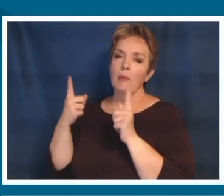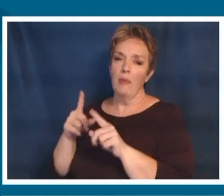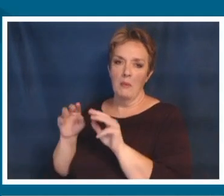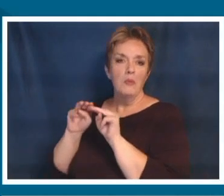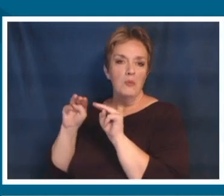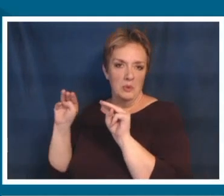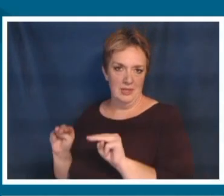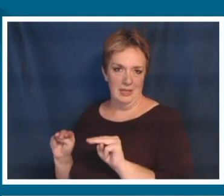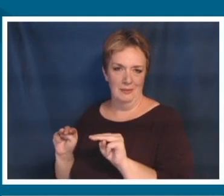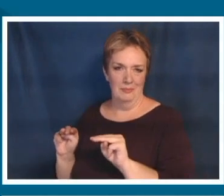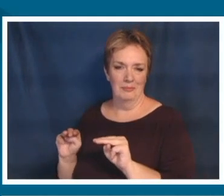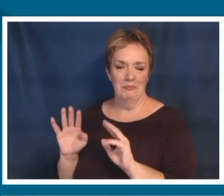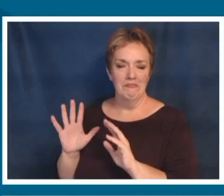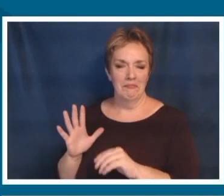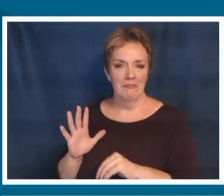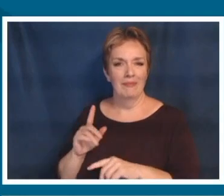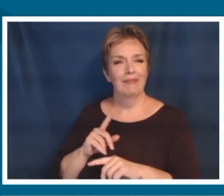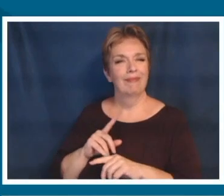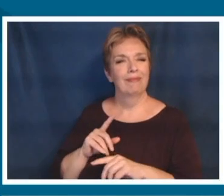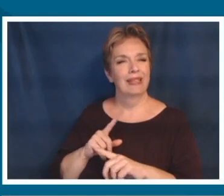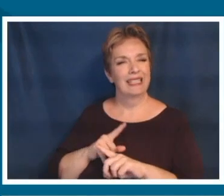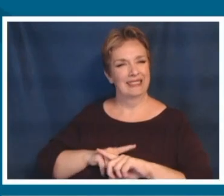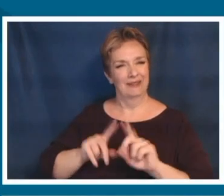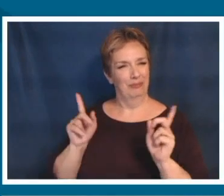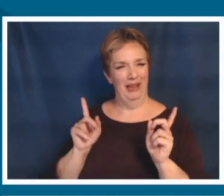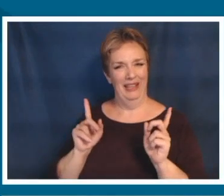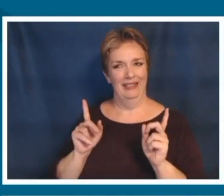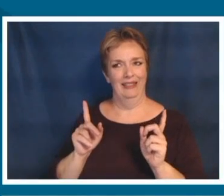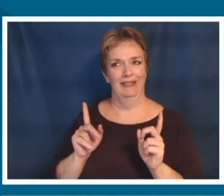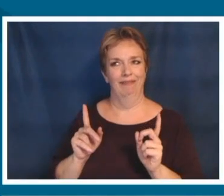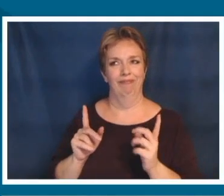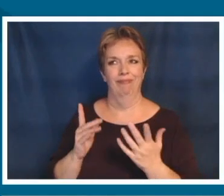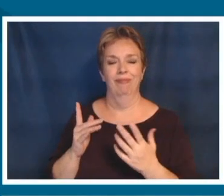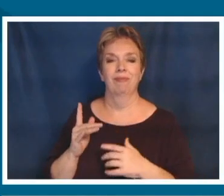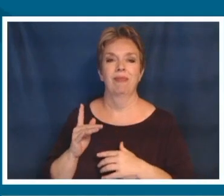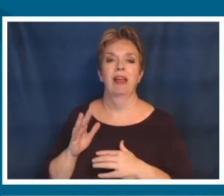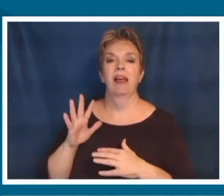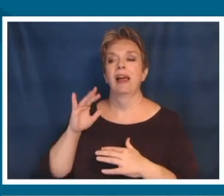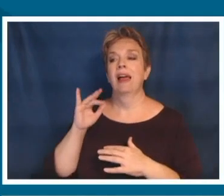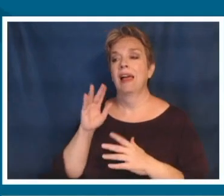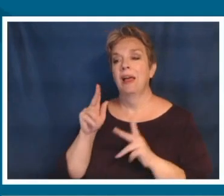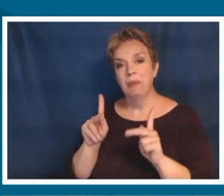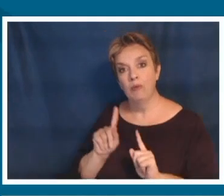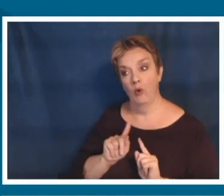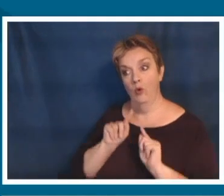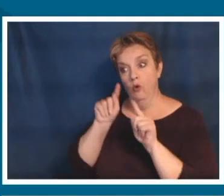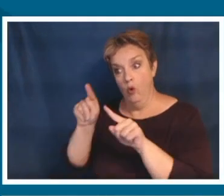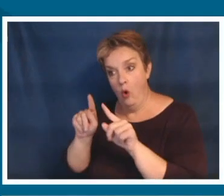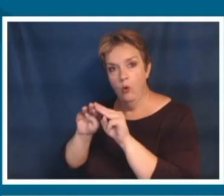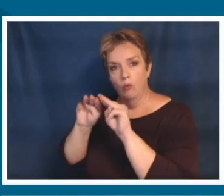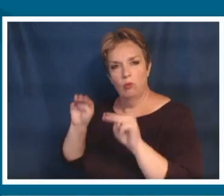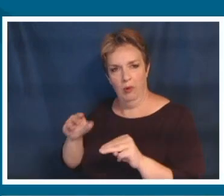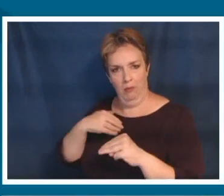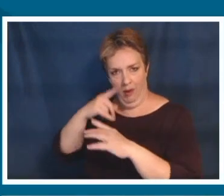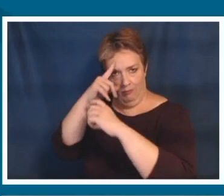into the place where people are just normally going to the bus going to walk their dog you know these